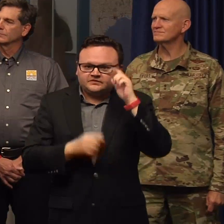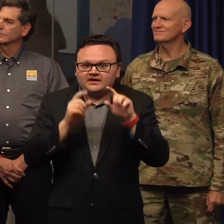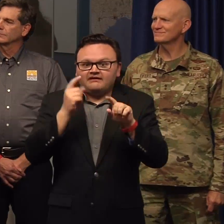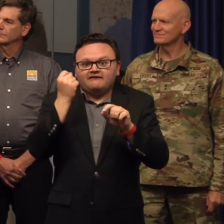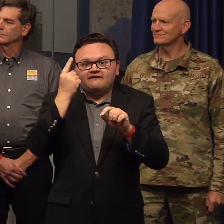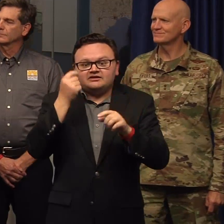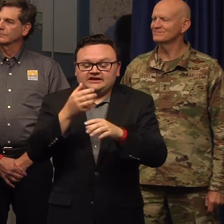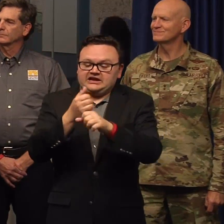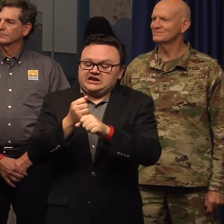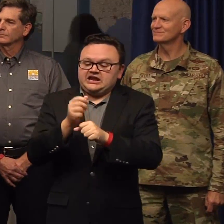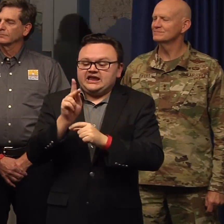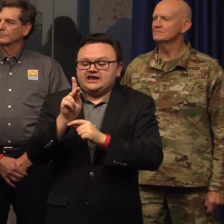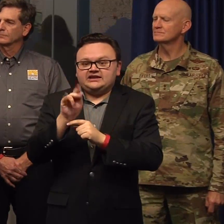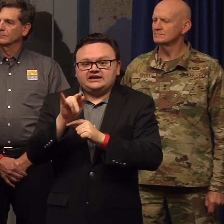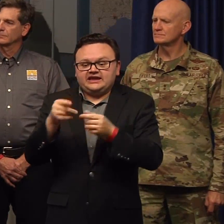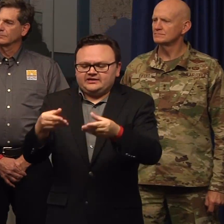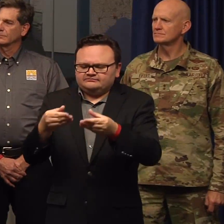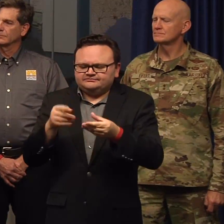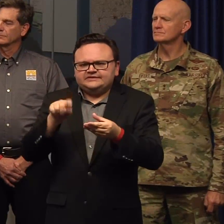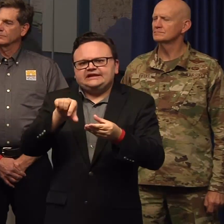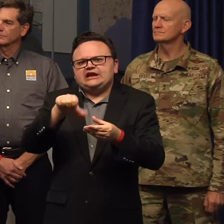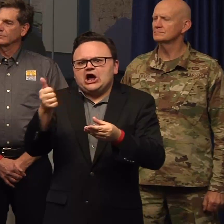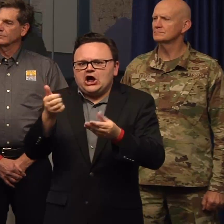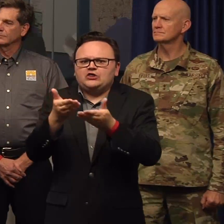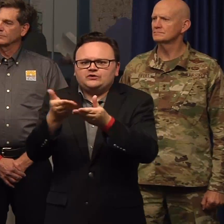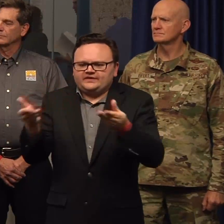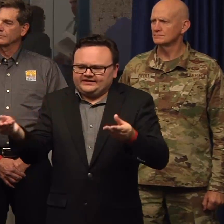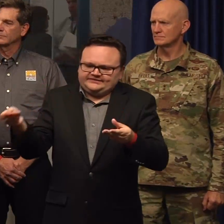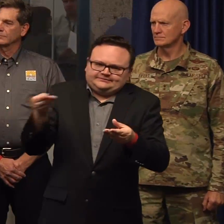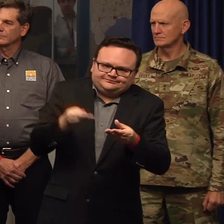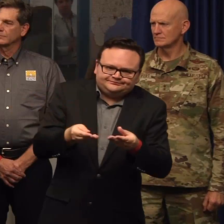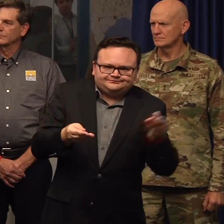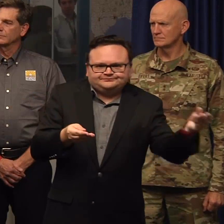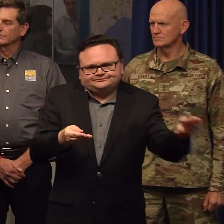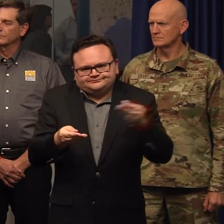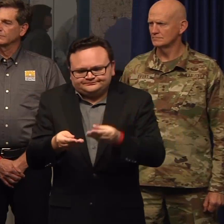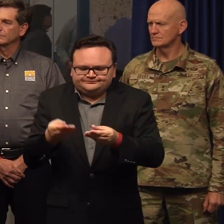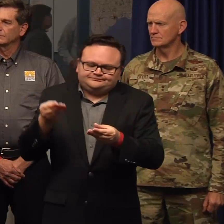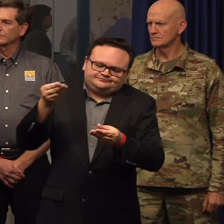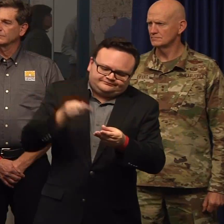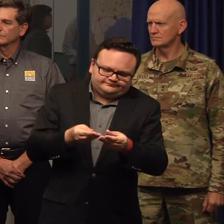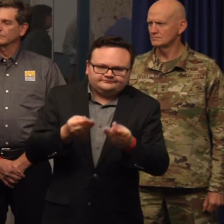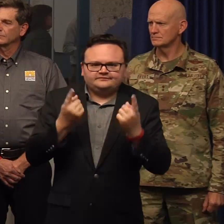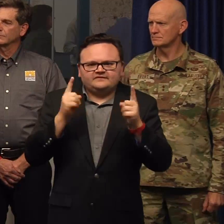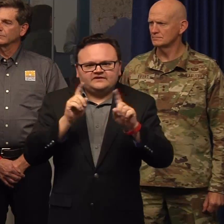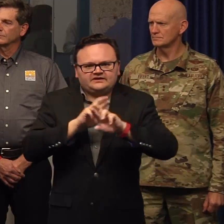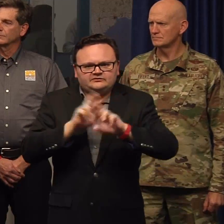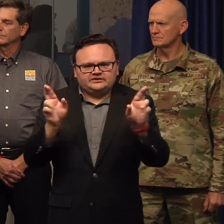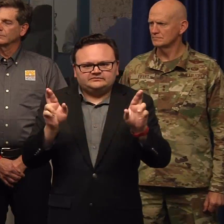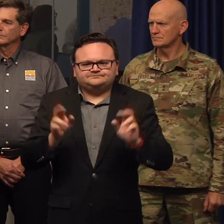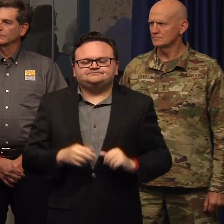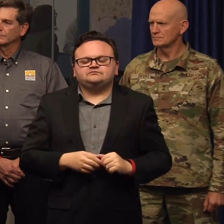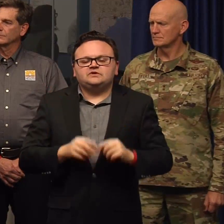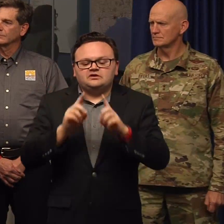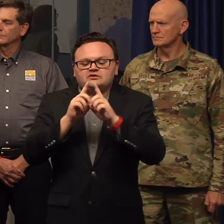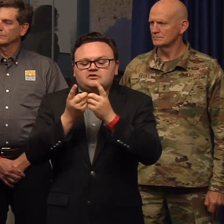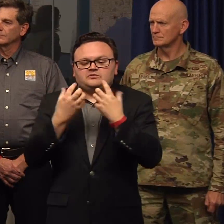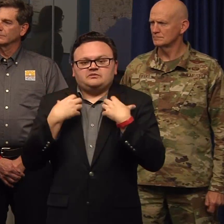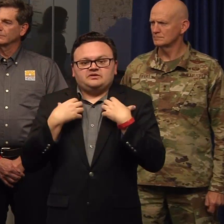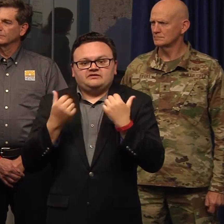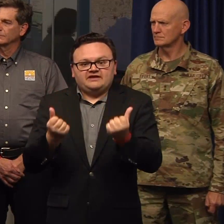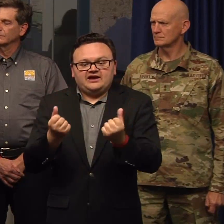TESTS WHAT I'VE LEARNED ON THIS